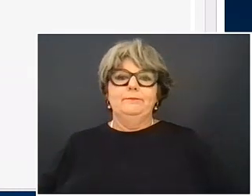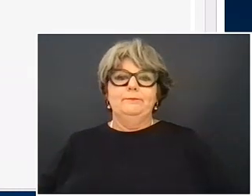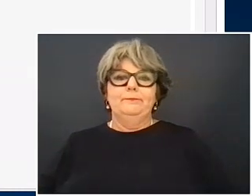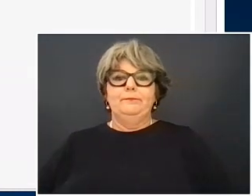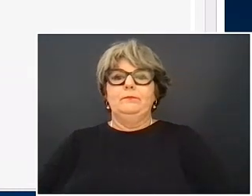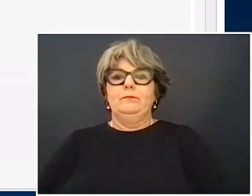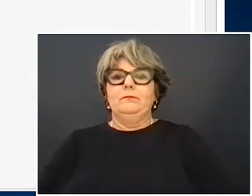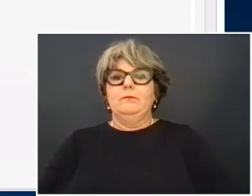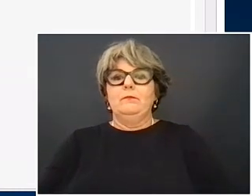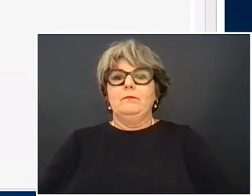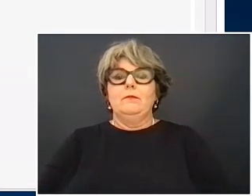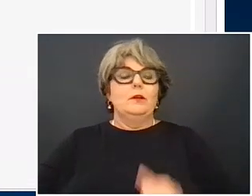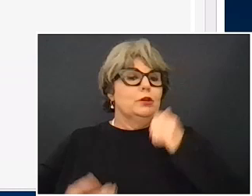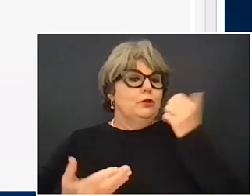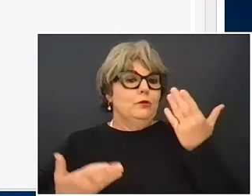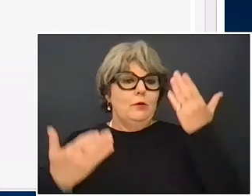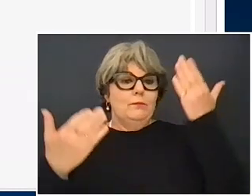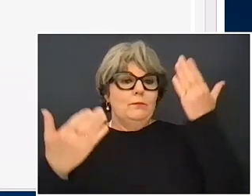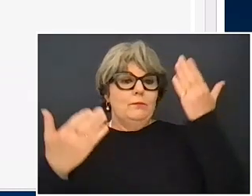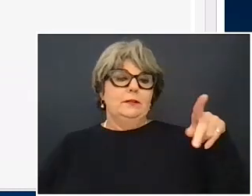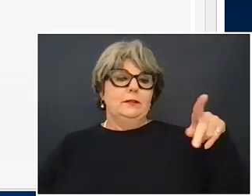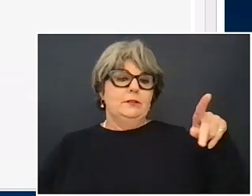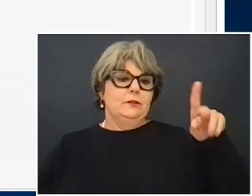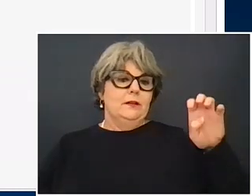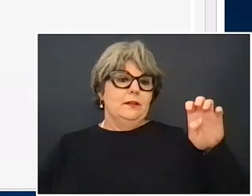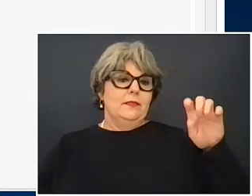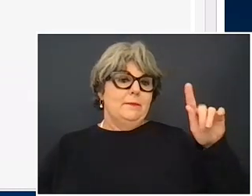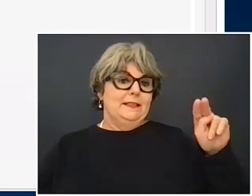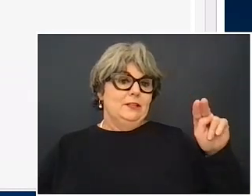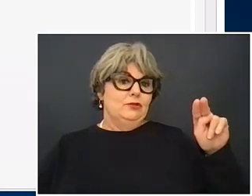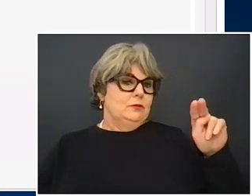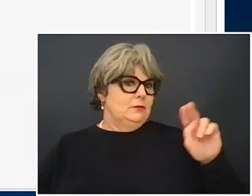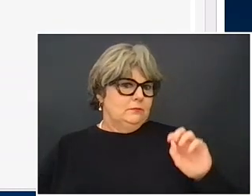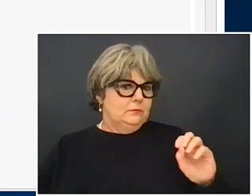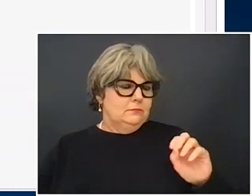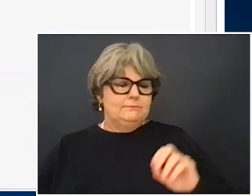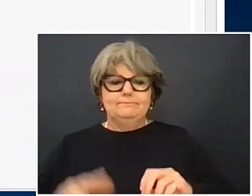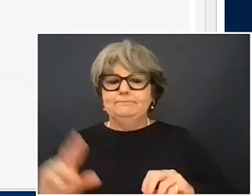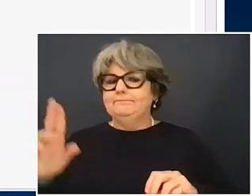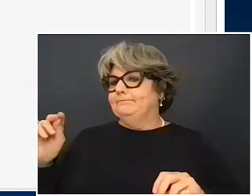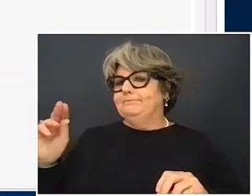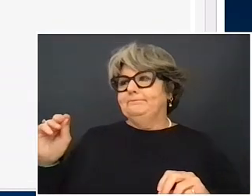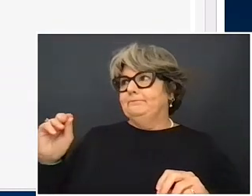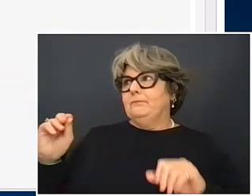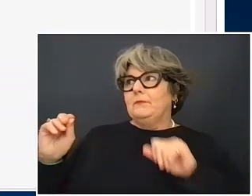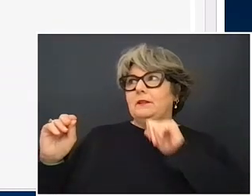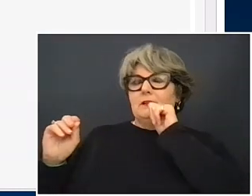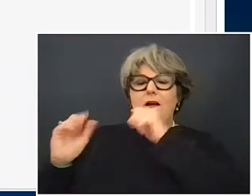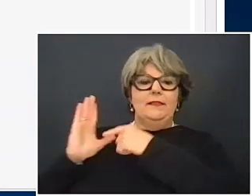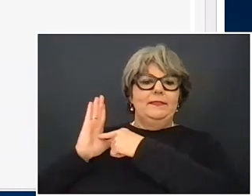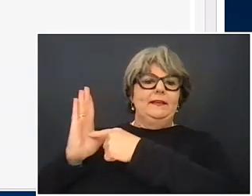time? We don't publish. We don't we don't publish the exhibits, you know, the additional supporting